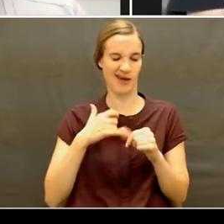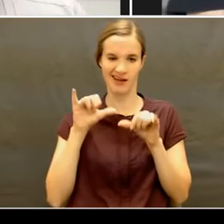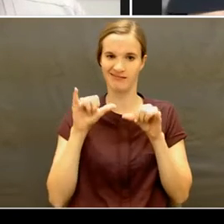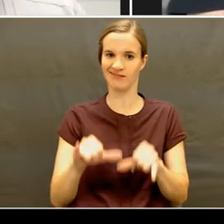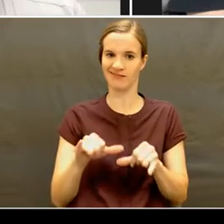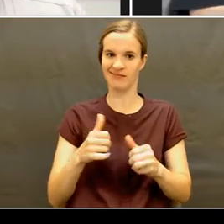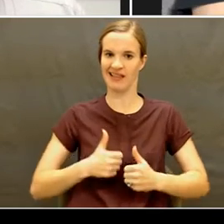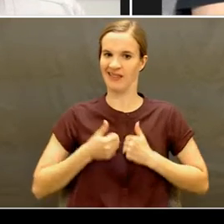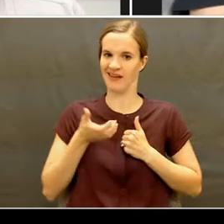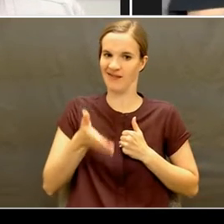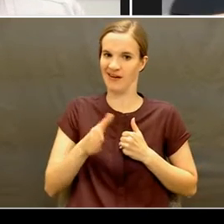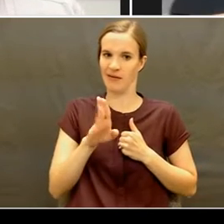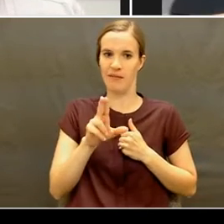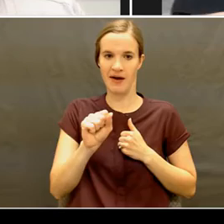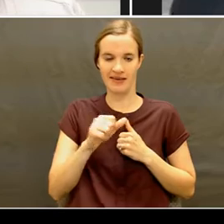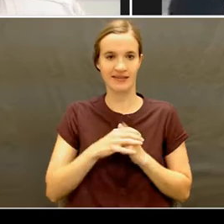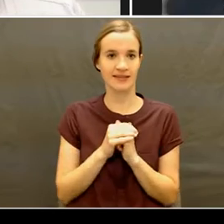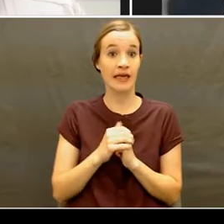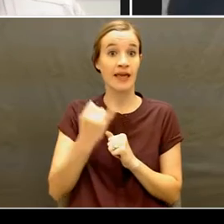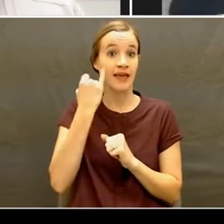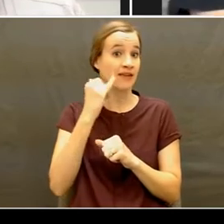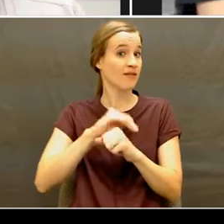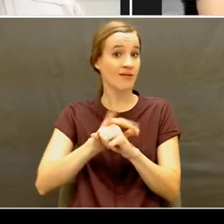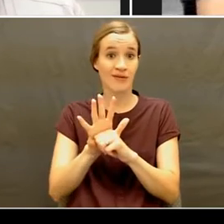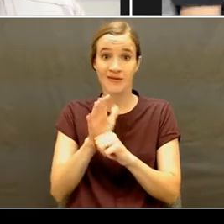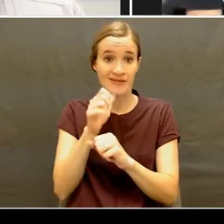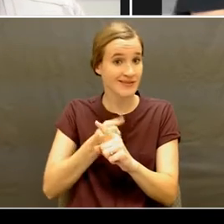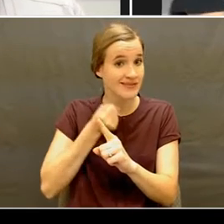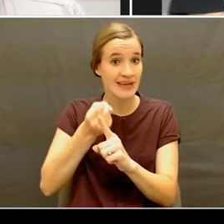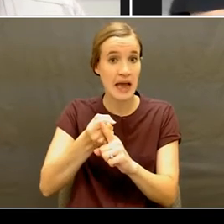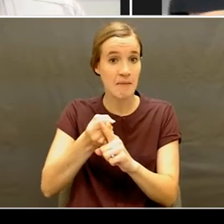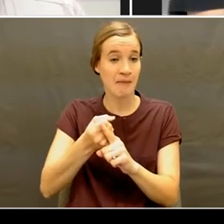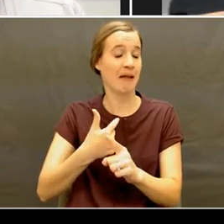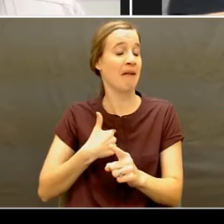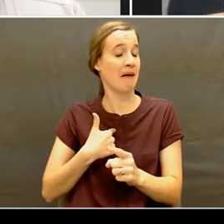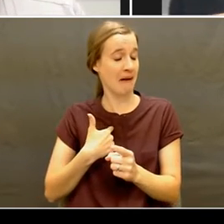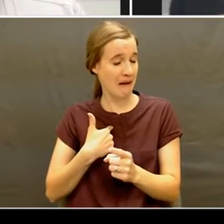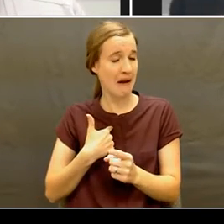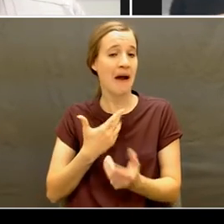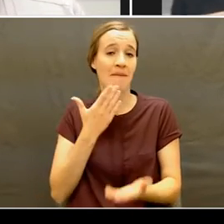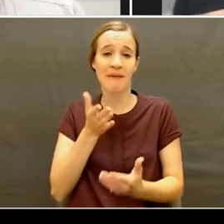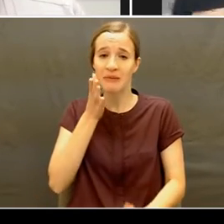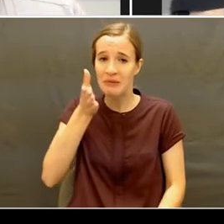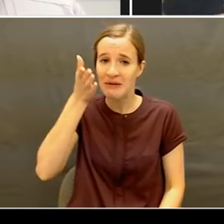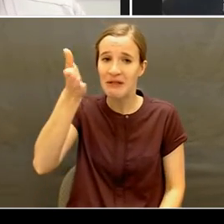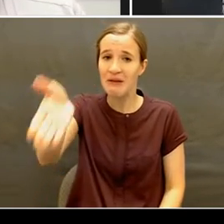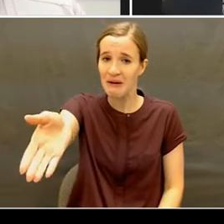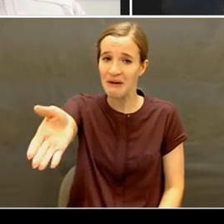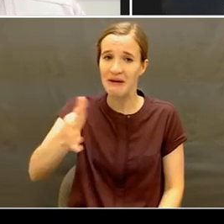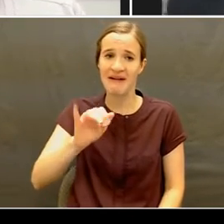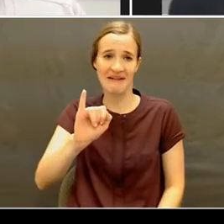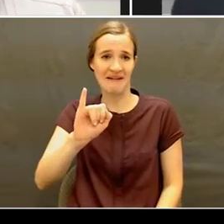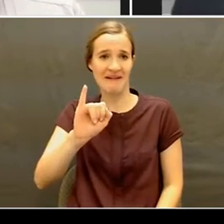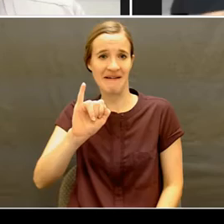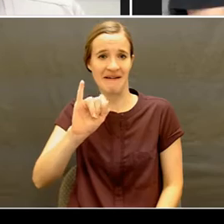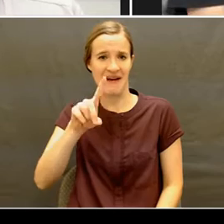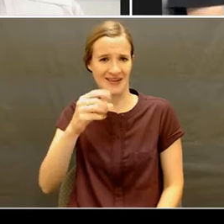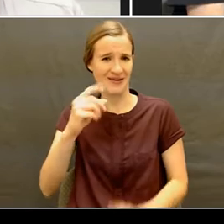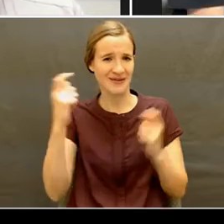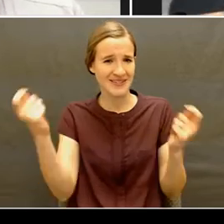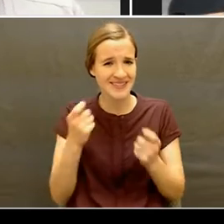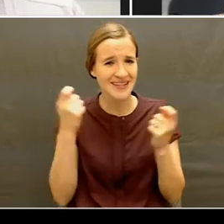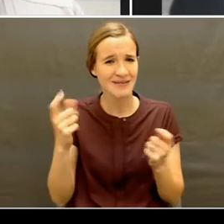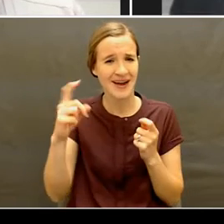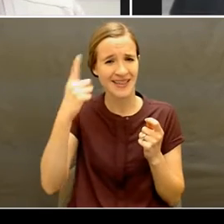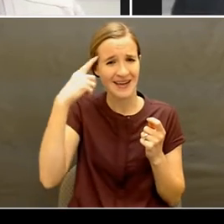another time or yes, at another time. I might have been at the Capitol with you.